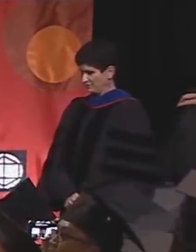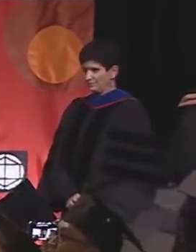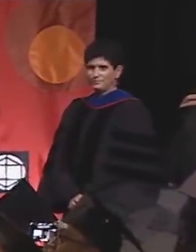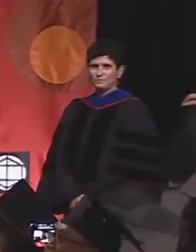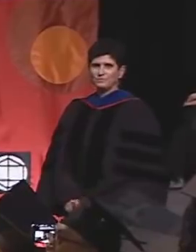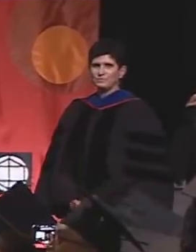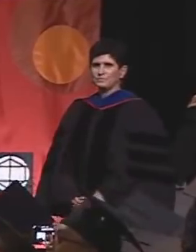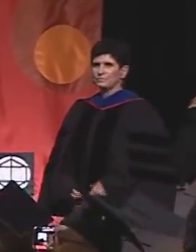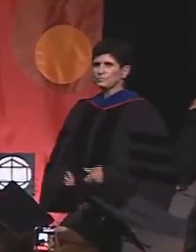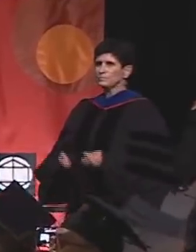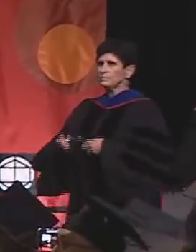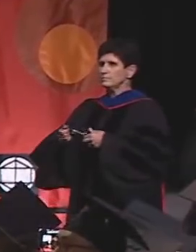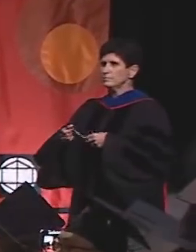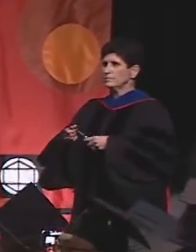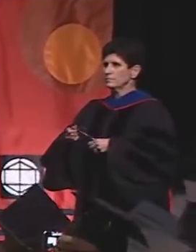STATE LA BRASS QUINTET.